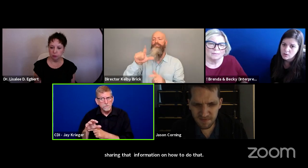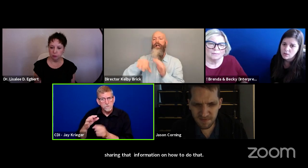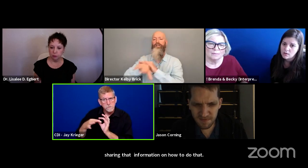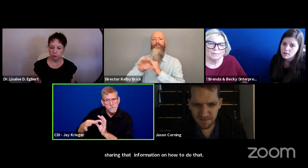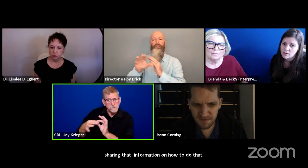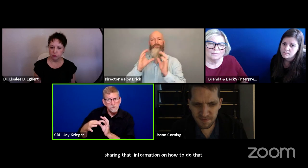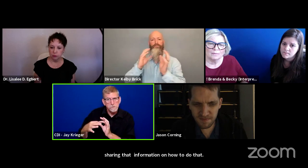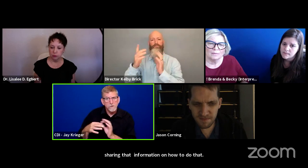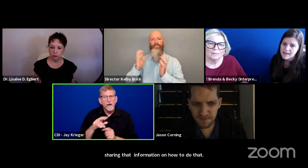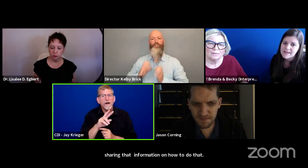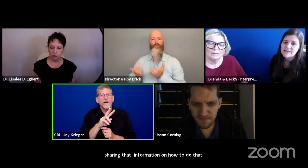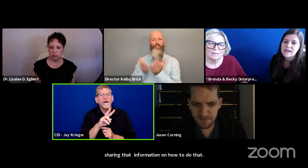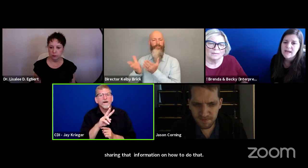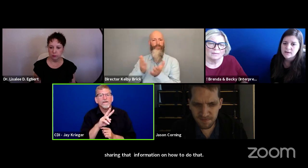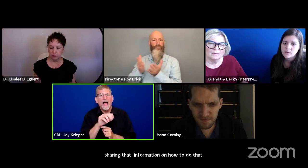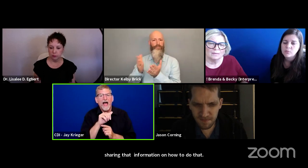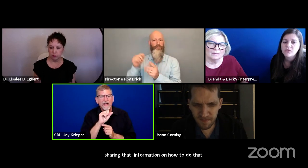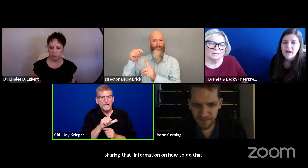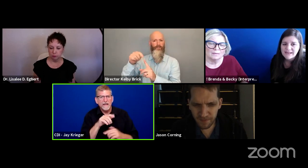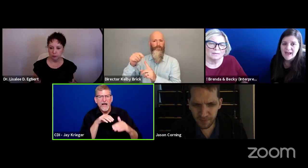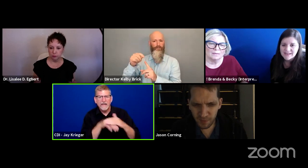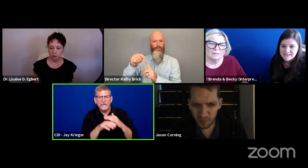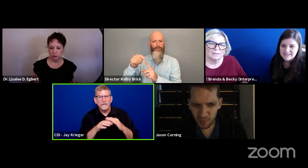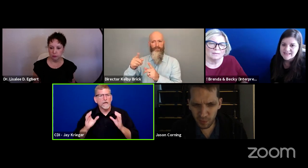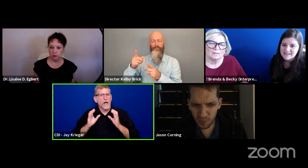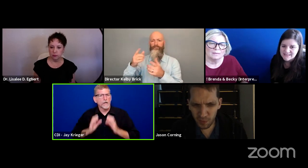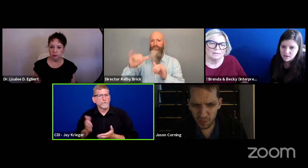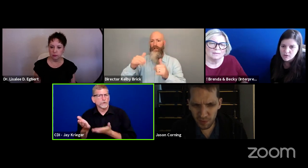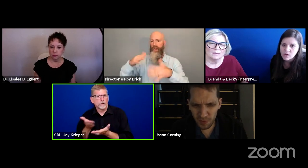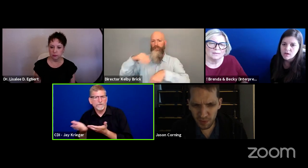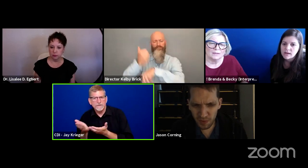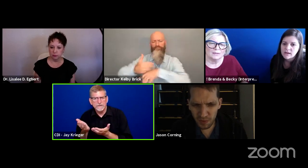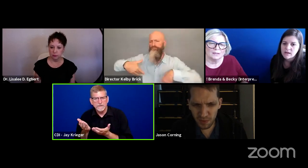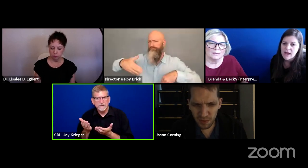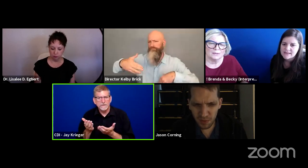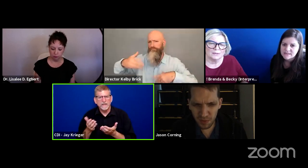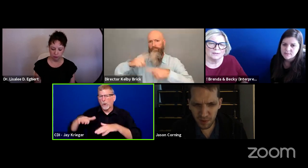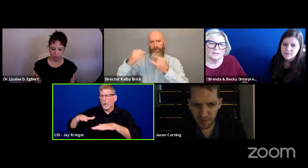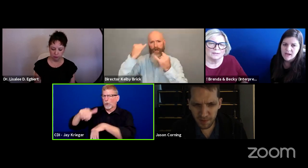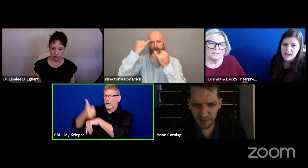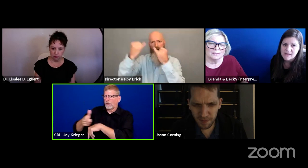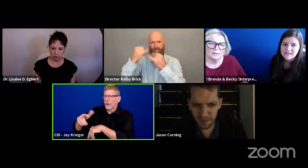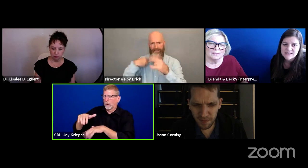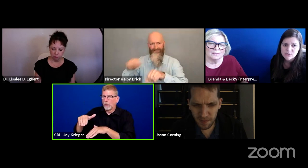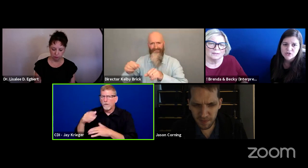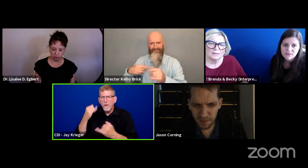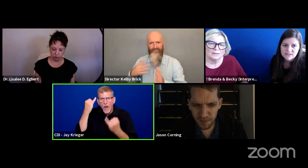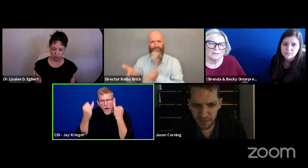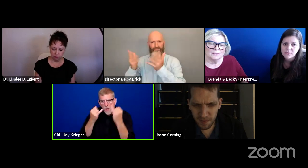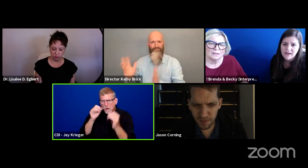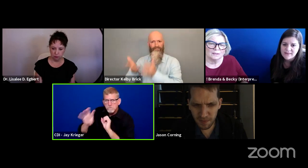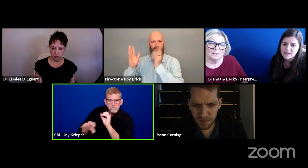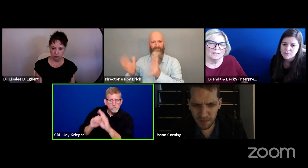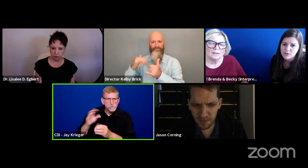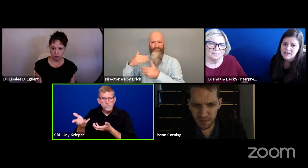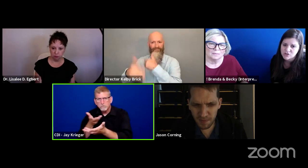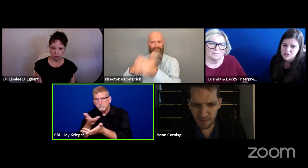Again, providing access in ASL as customer service, providing that communication.